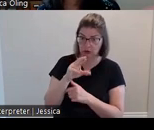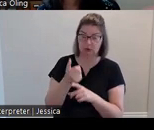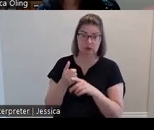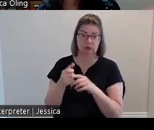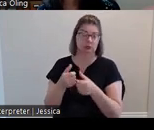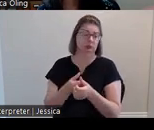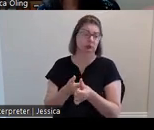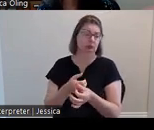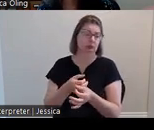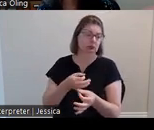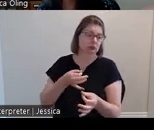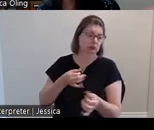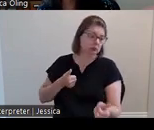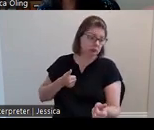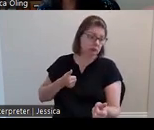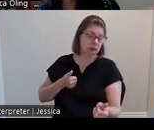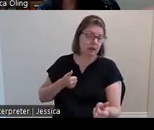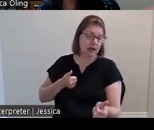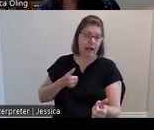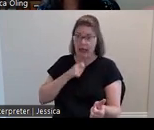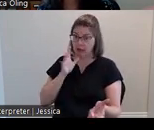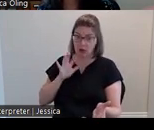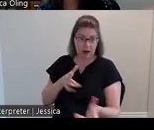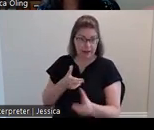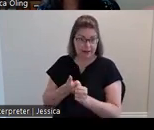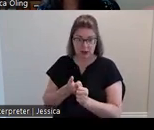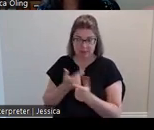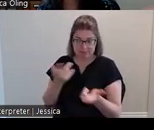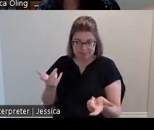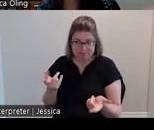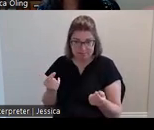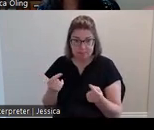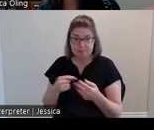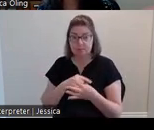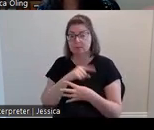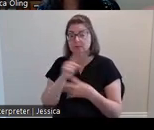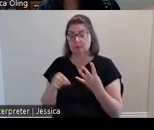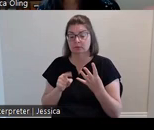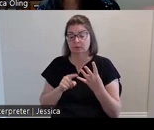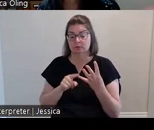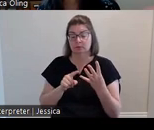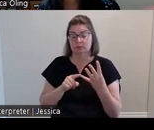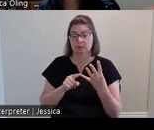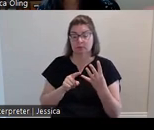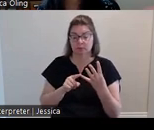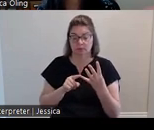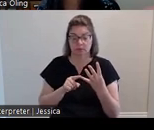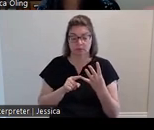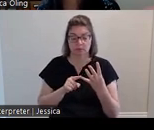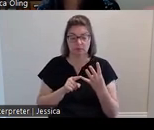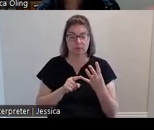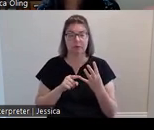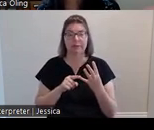Um, and I think the other problem for us was, you know, the turnover at that time.